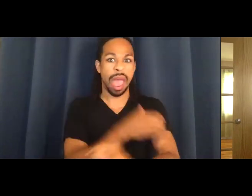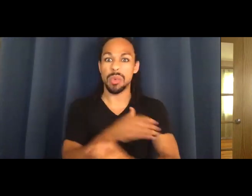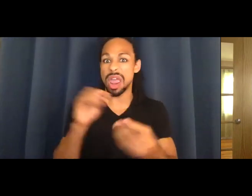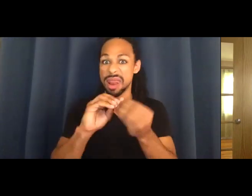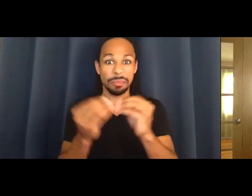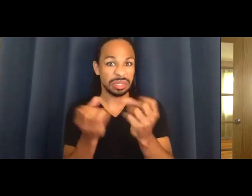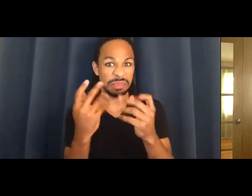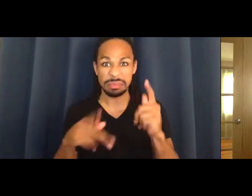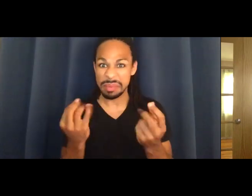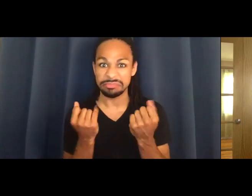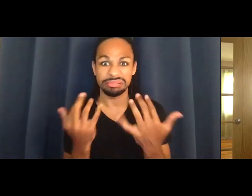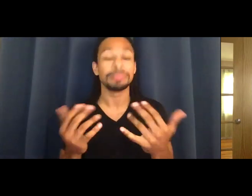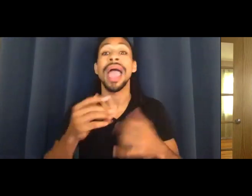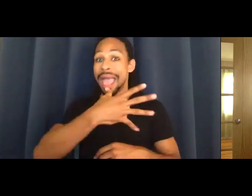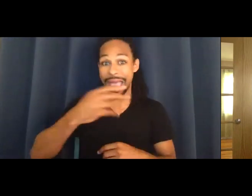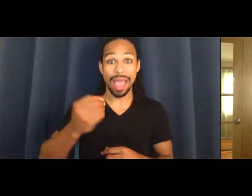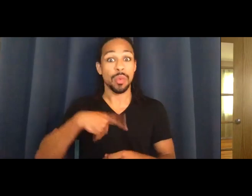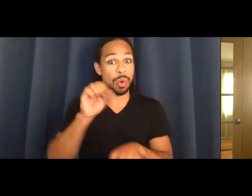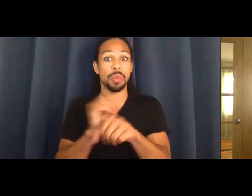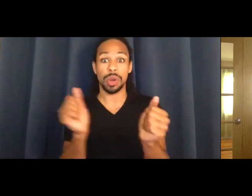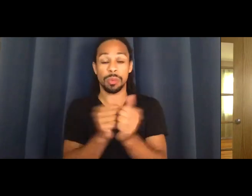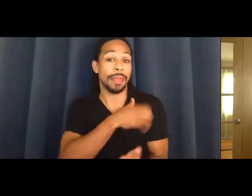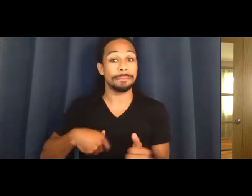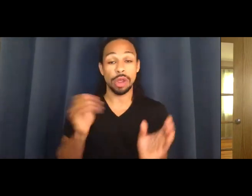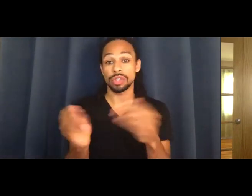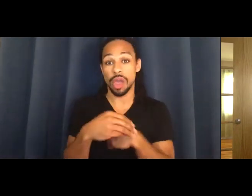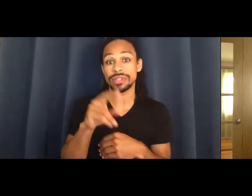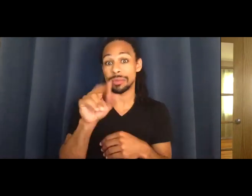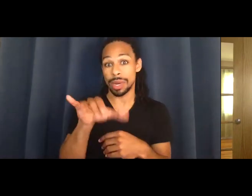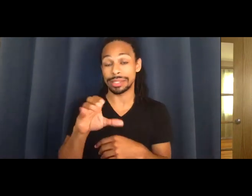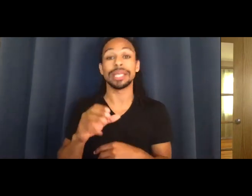mayor's office to insist that dance has a